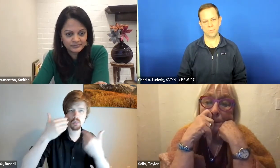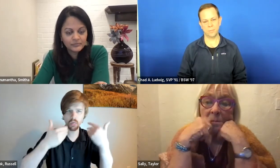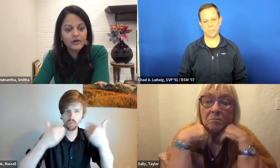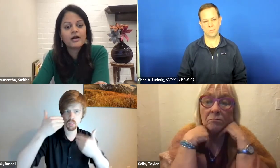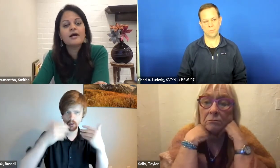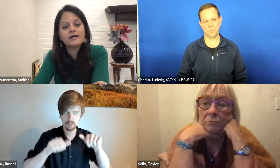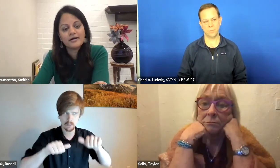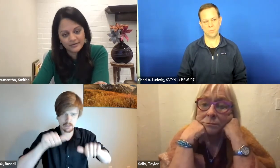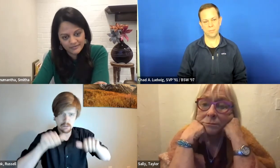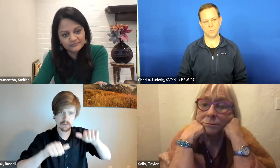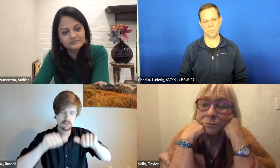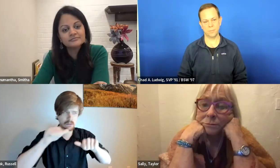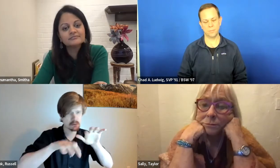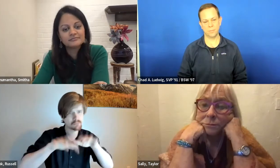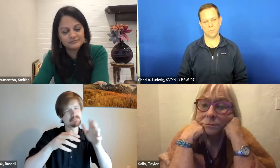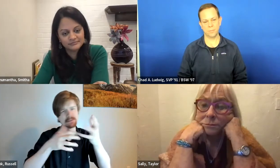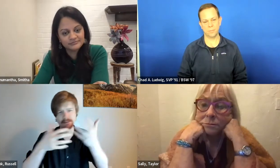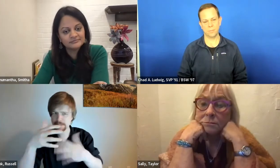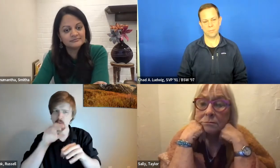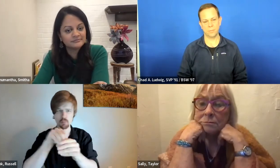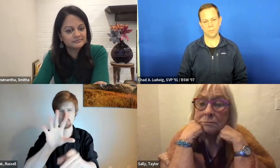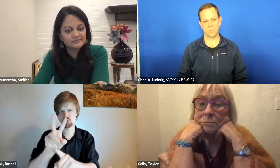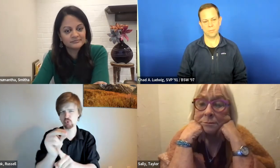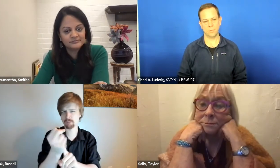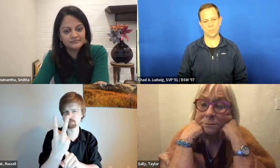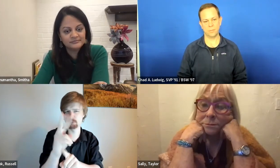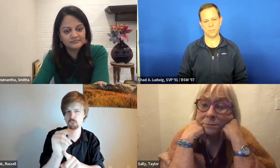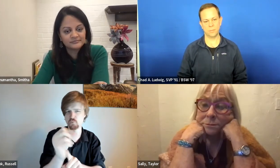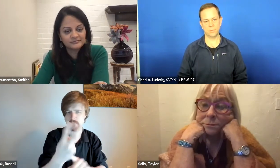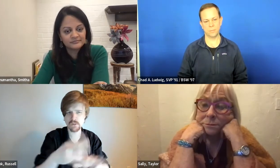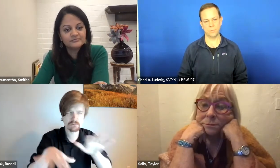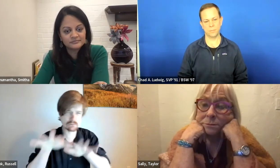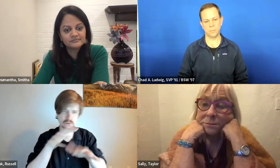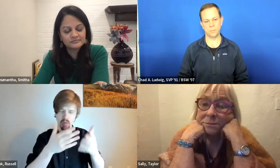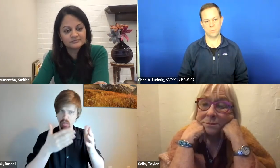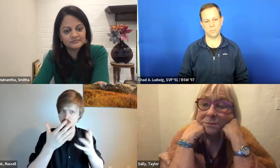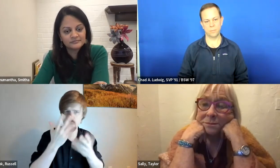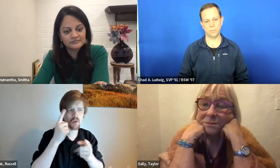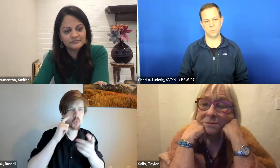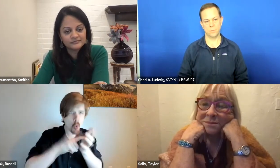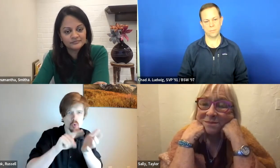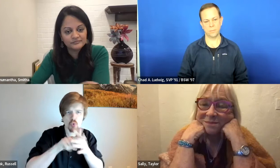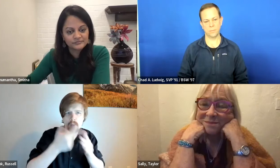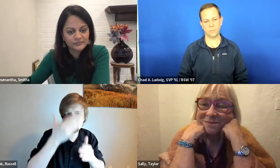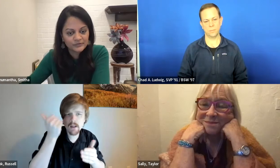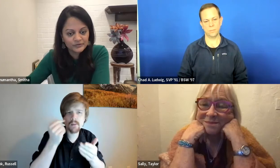that, you know, he might be bipolar just because of his severe mood swings. That was in 2012,